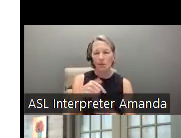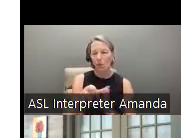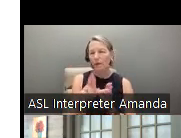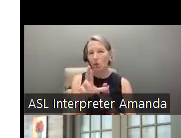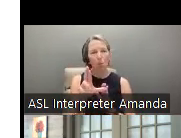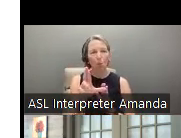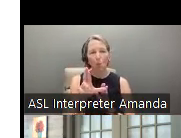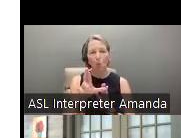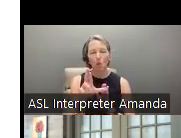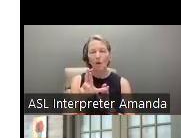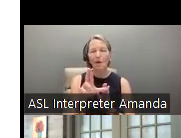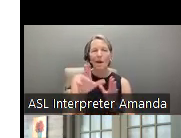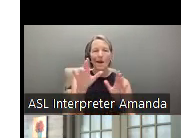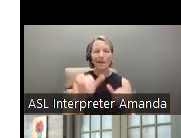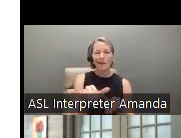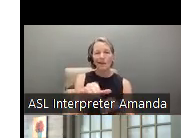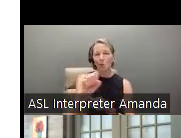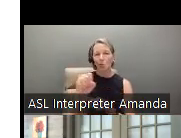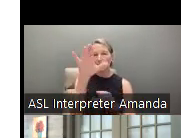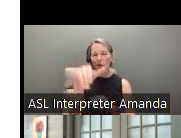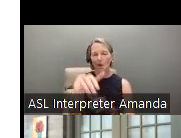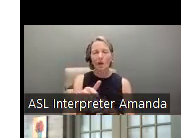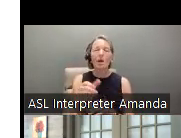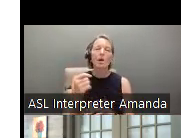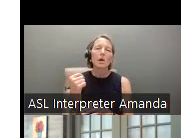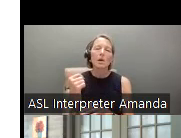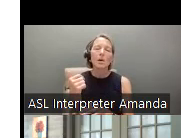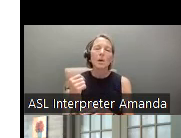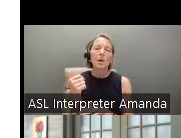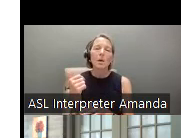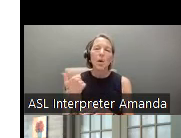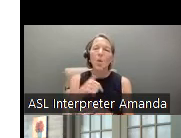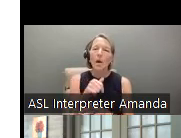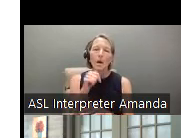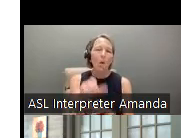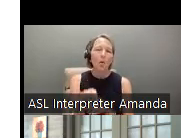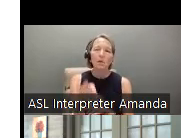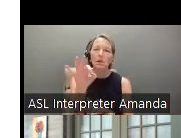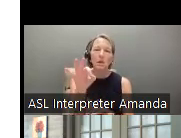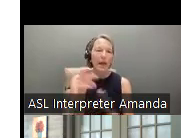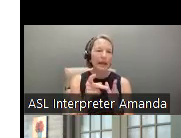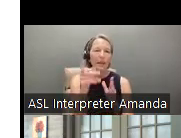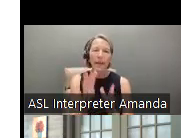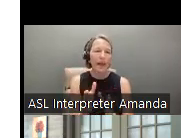is that is done from Social Security so um we don't select uh the payees um that